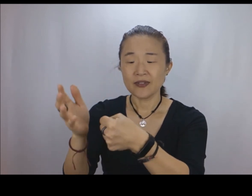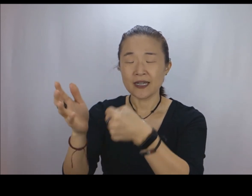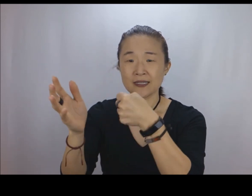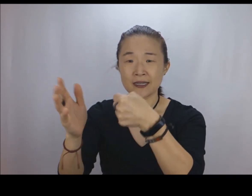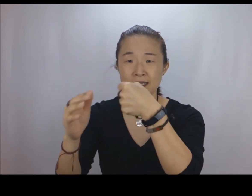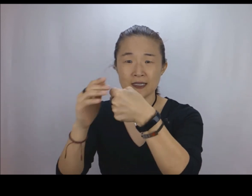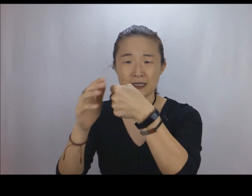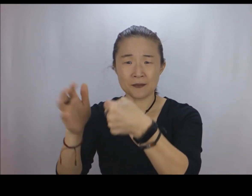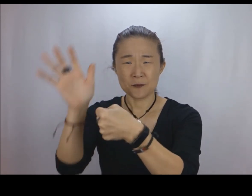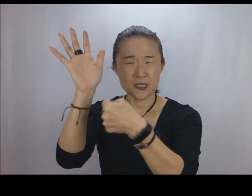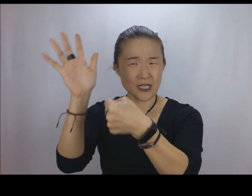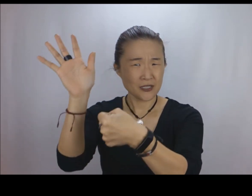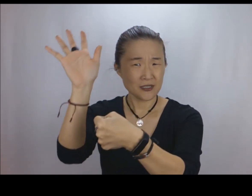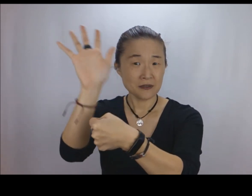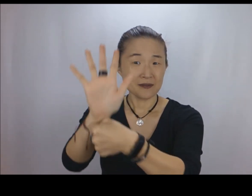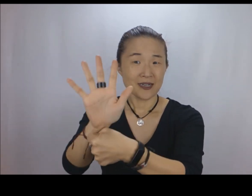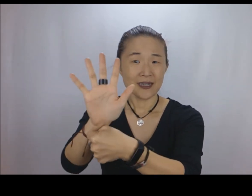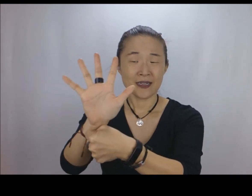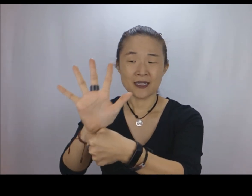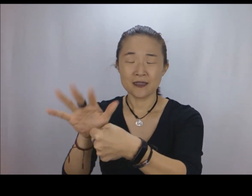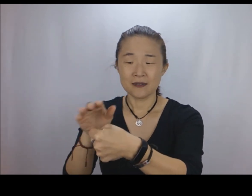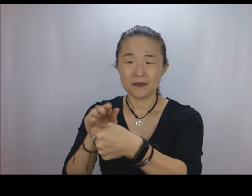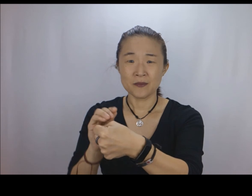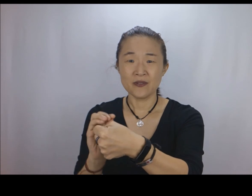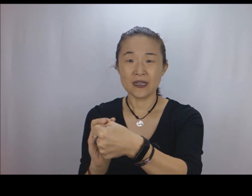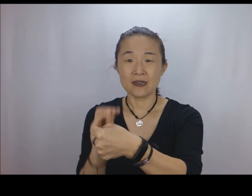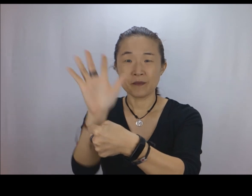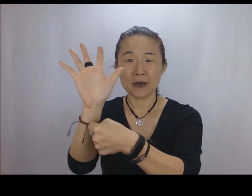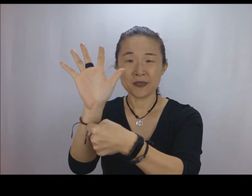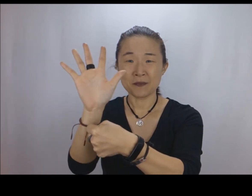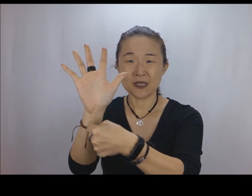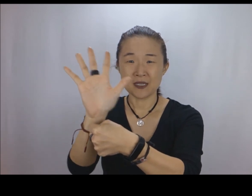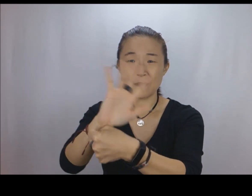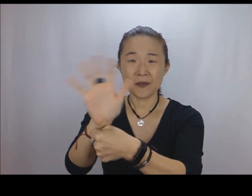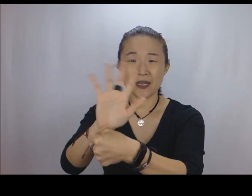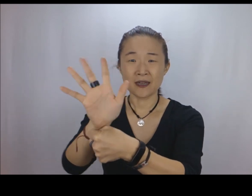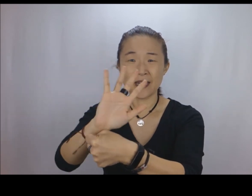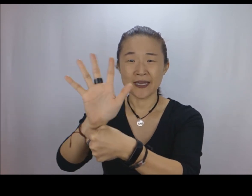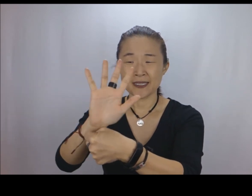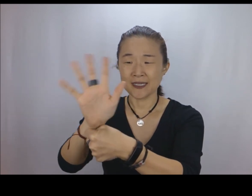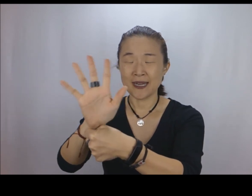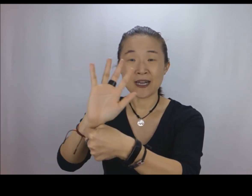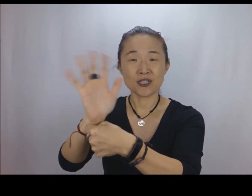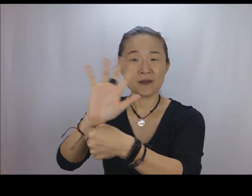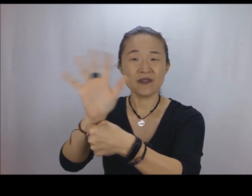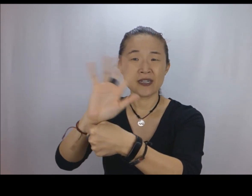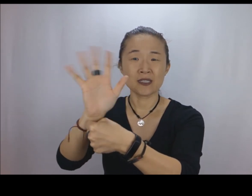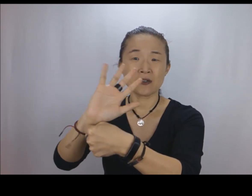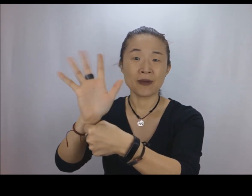So, think of it as like this is the projector, and then the movie pops up on top, and and it's an action movie.